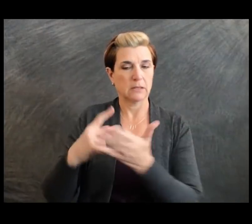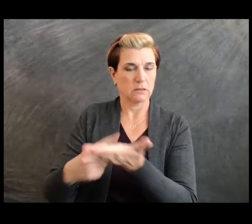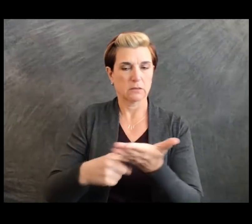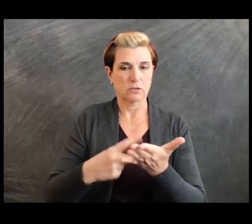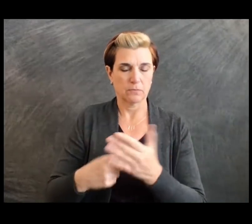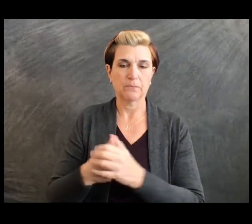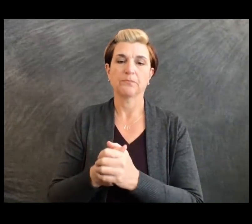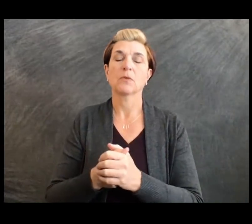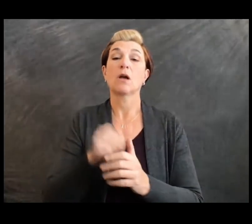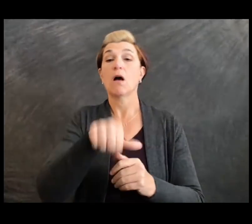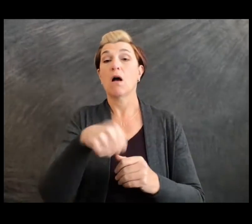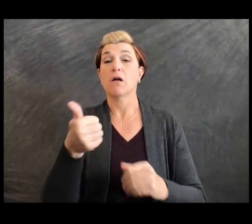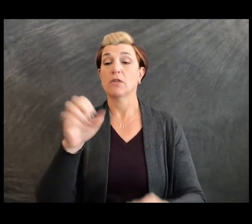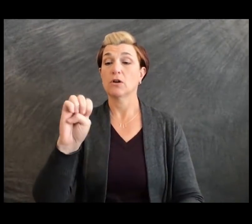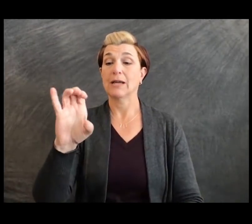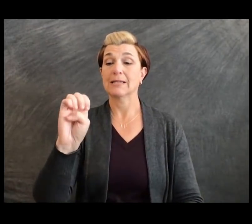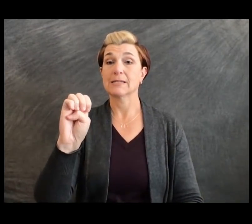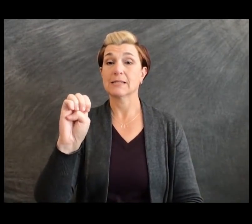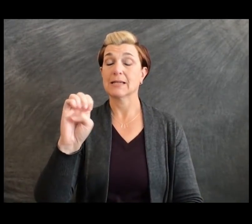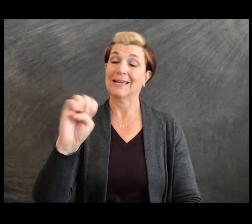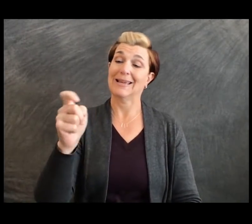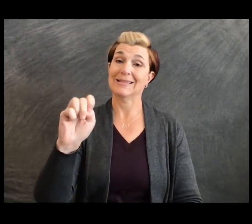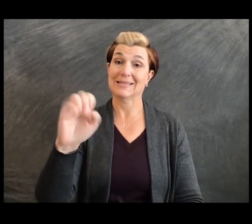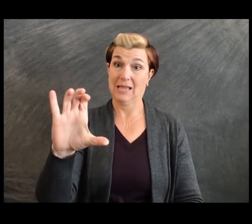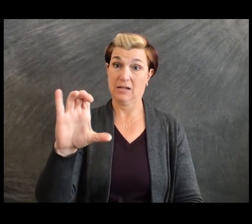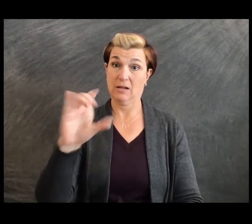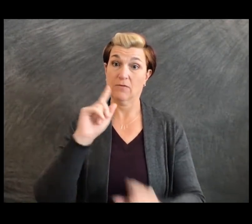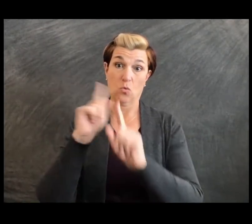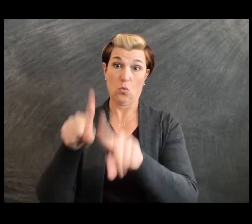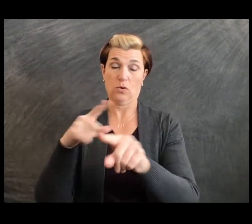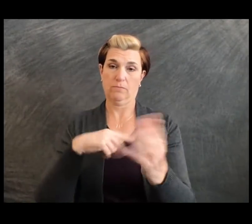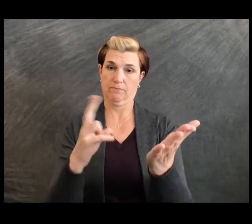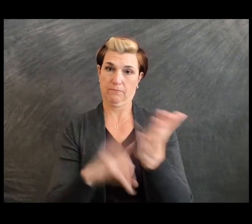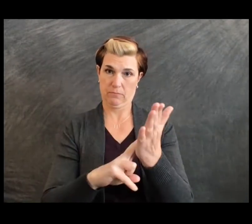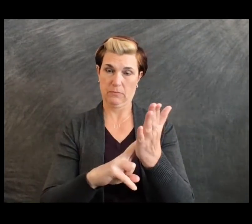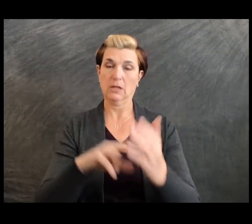invoking the defense production act as you all know giving us powerful new